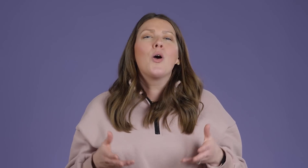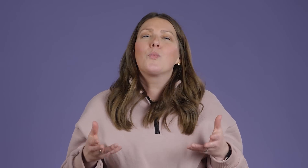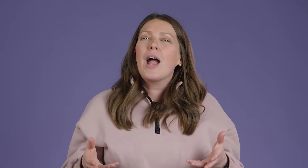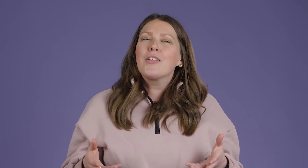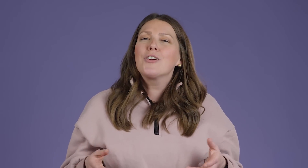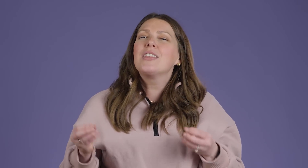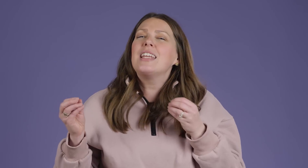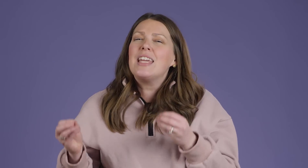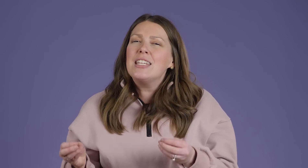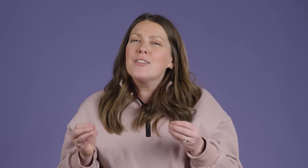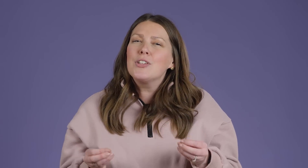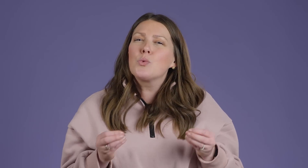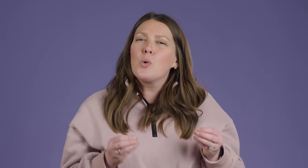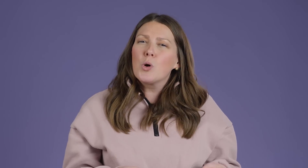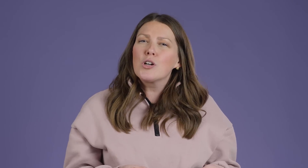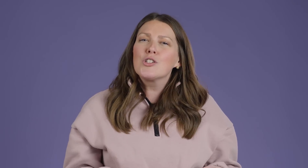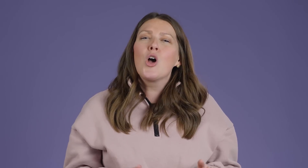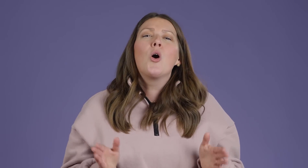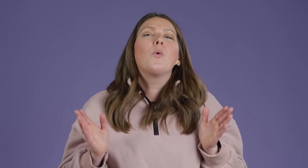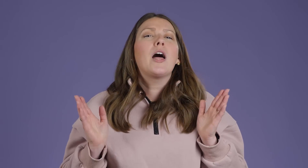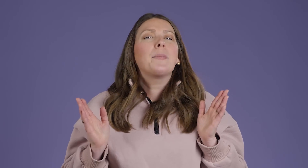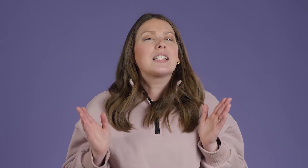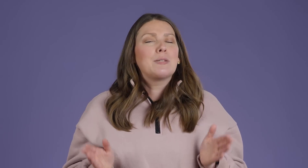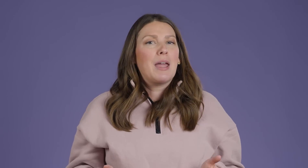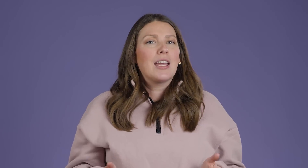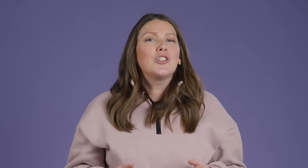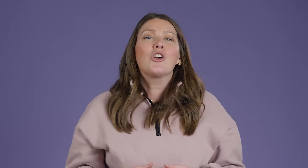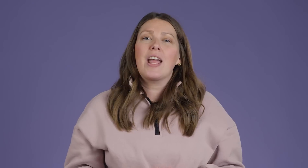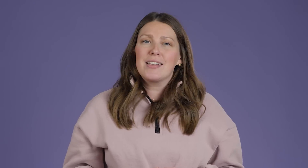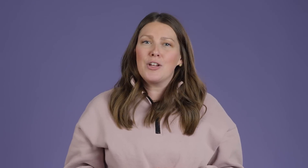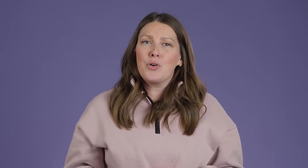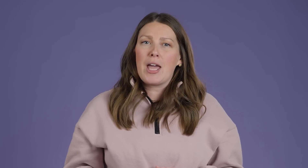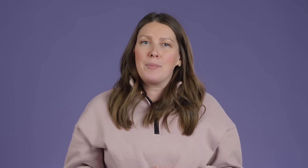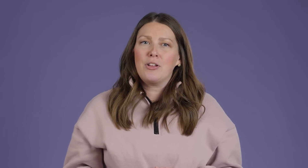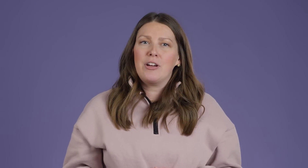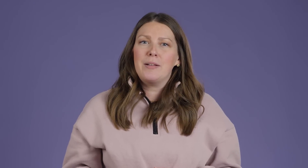rather than individual words will help expand your ASL vocabulary.